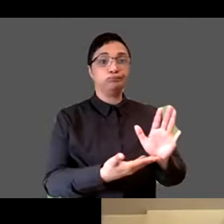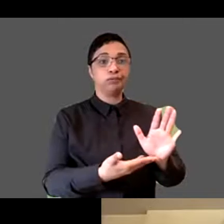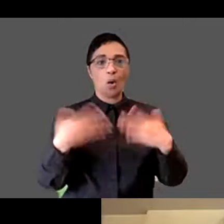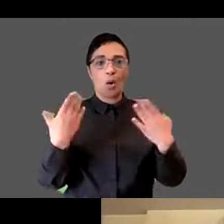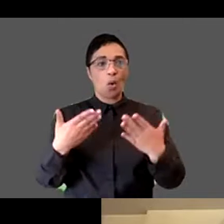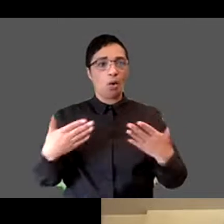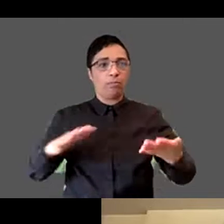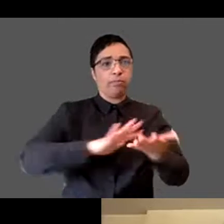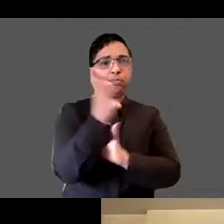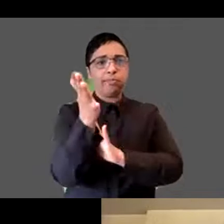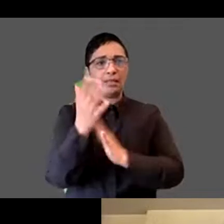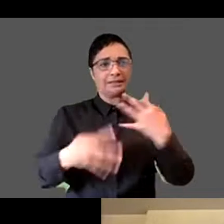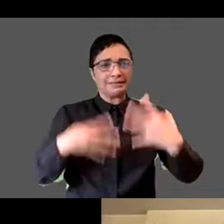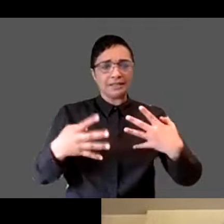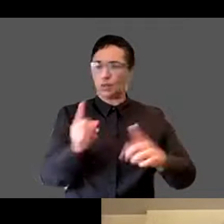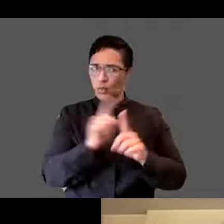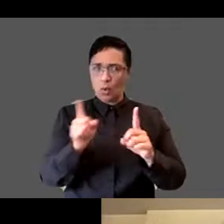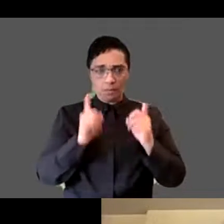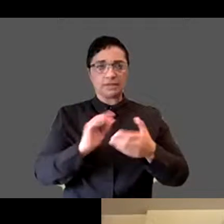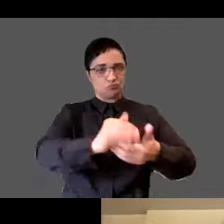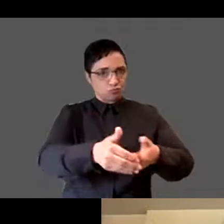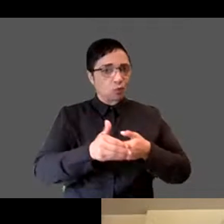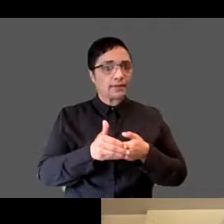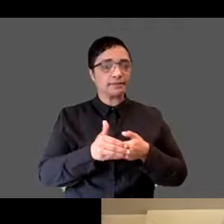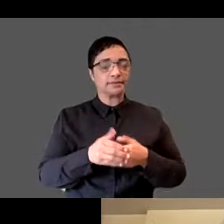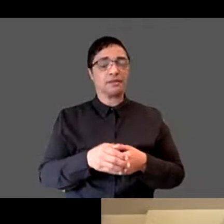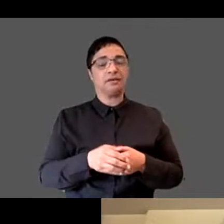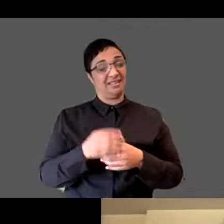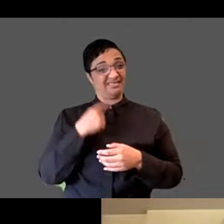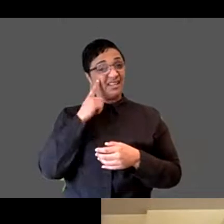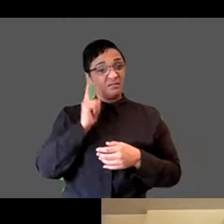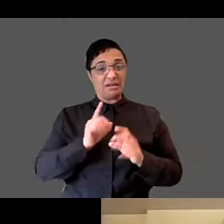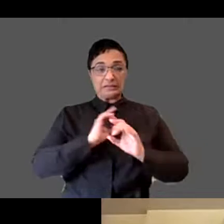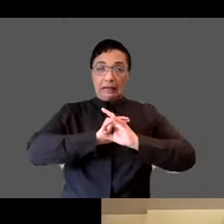Part of that is being very up front about how you are going to use the data.